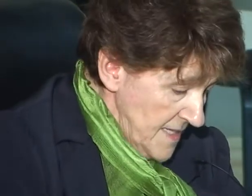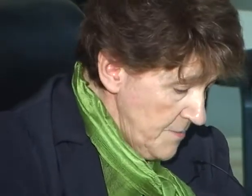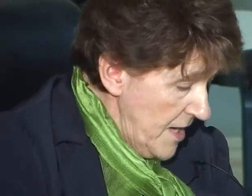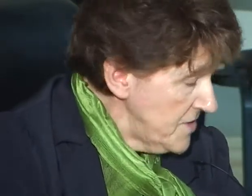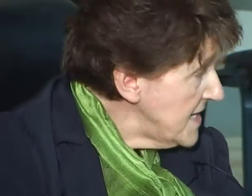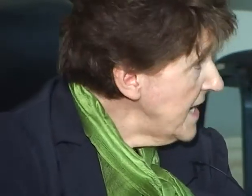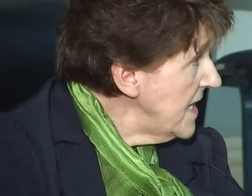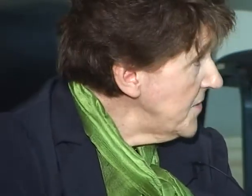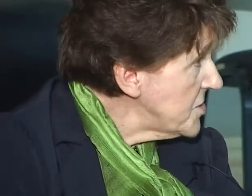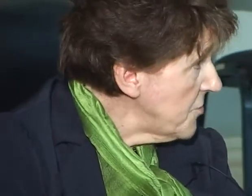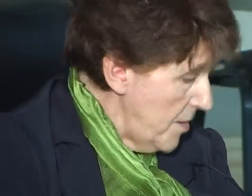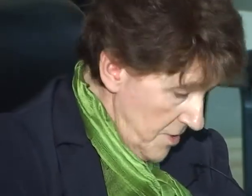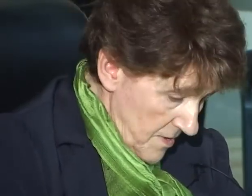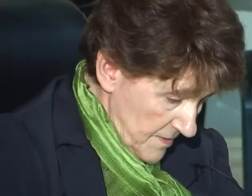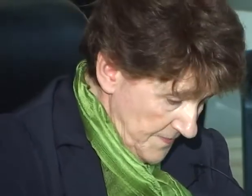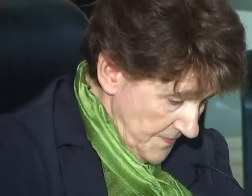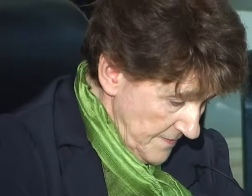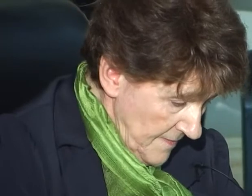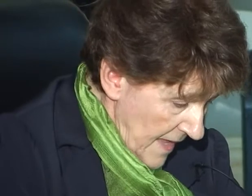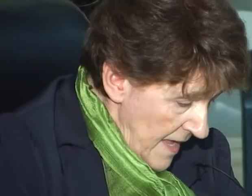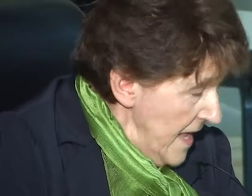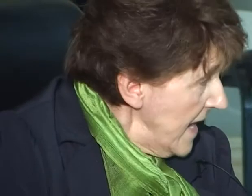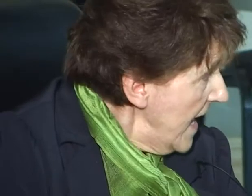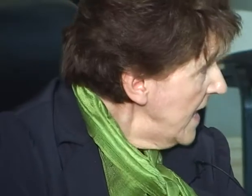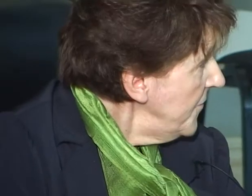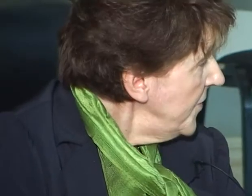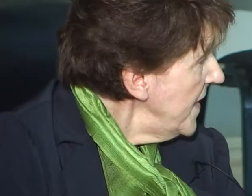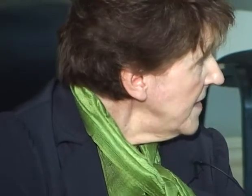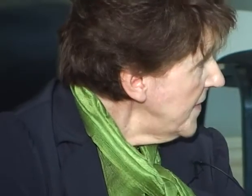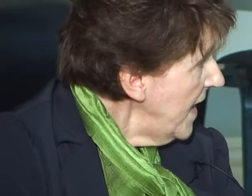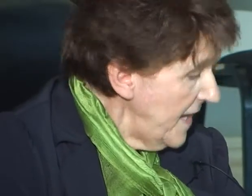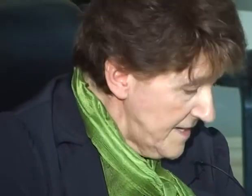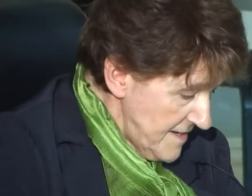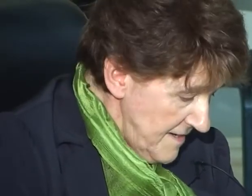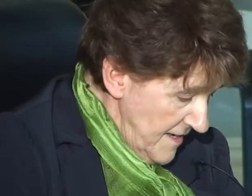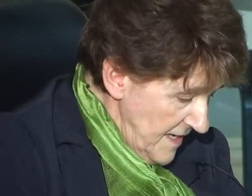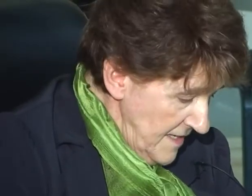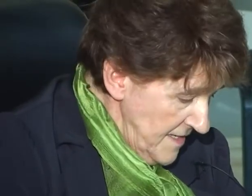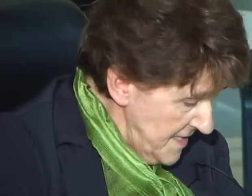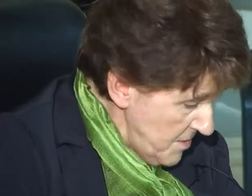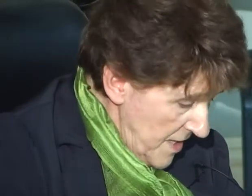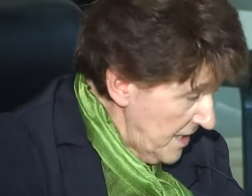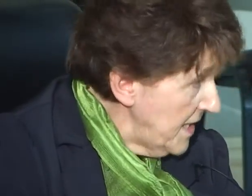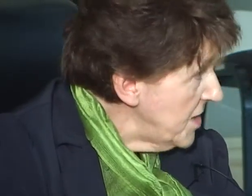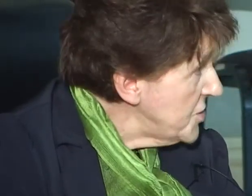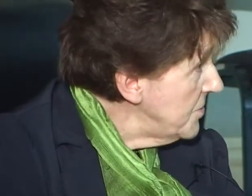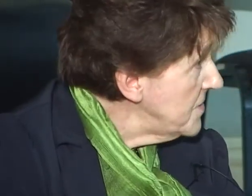It's about taking the trouble; and if you think that disability issues